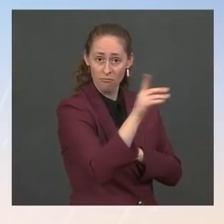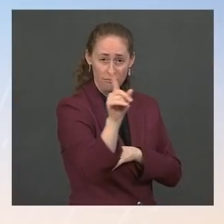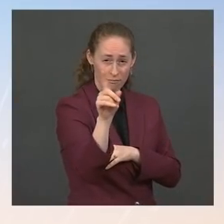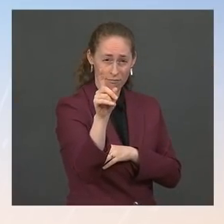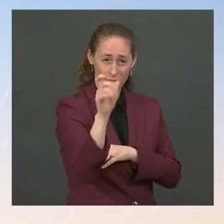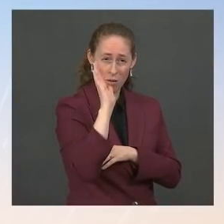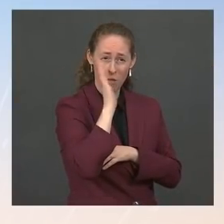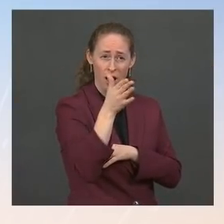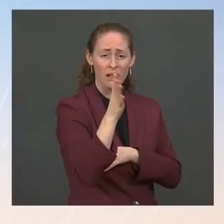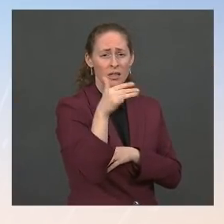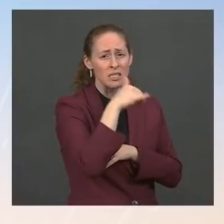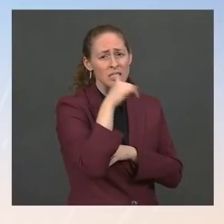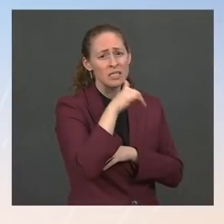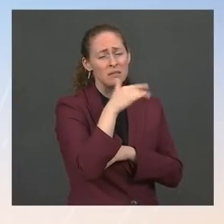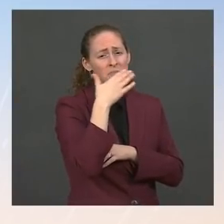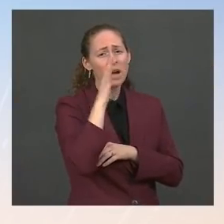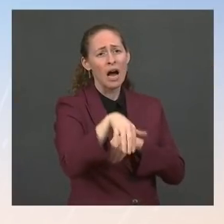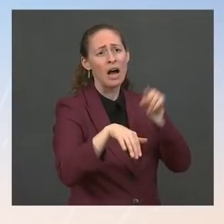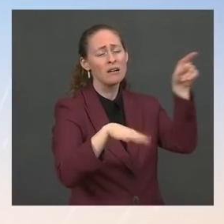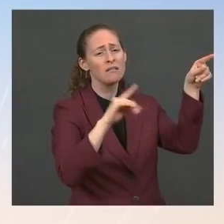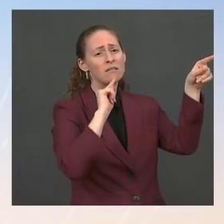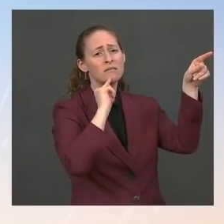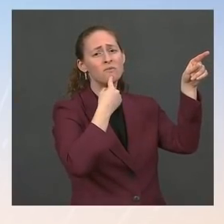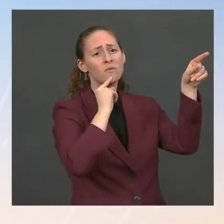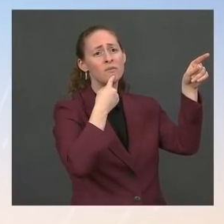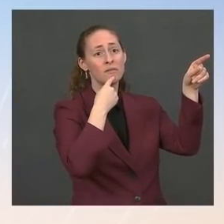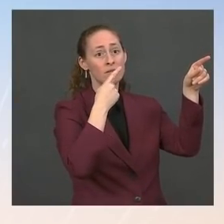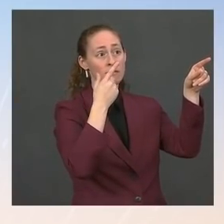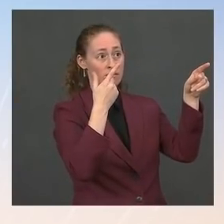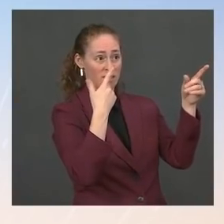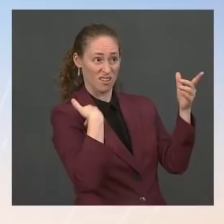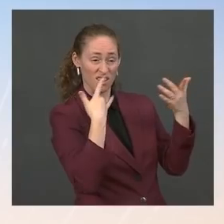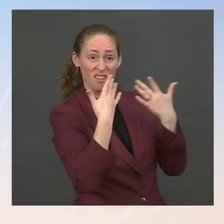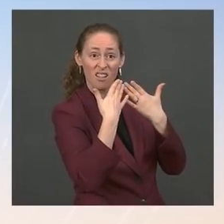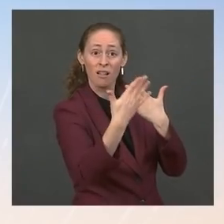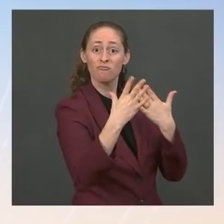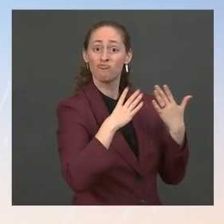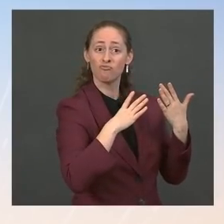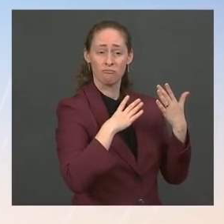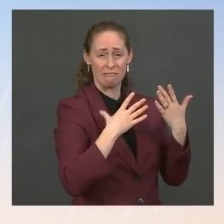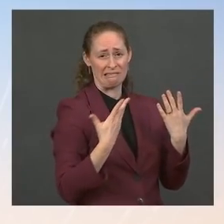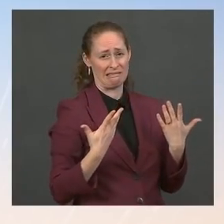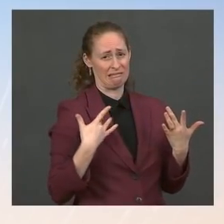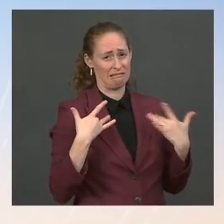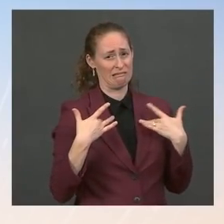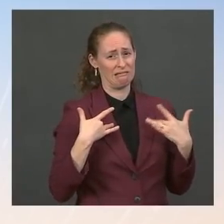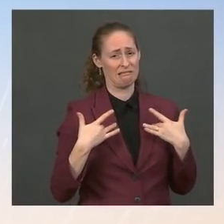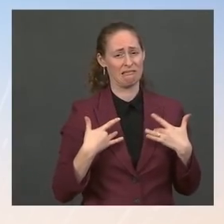before the U.S gets closer in its relationship with China? Ms. Psaki: Well, I would say that one of the purposes